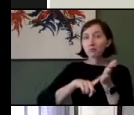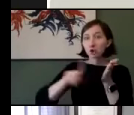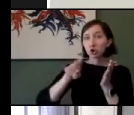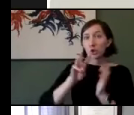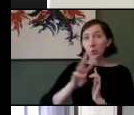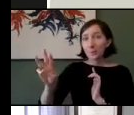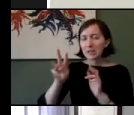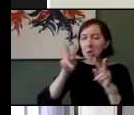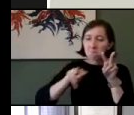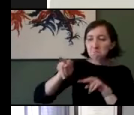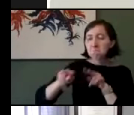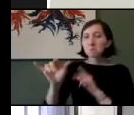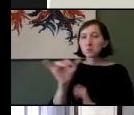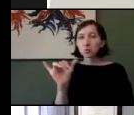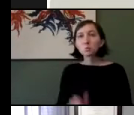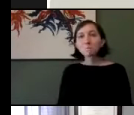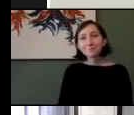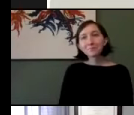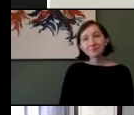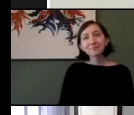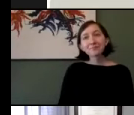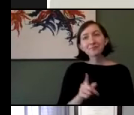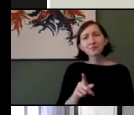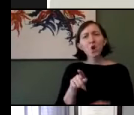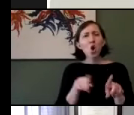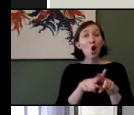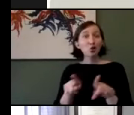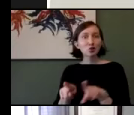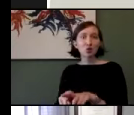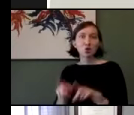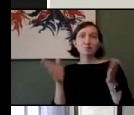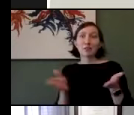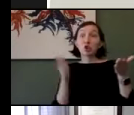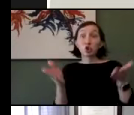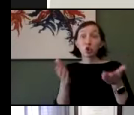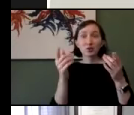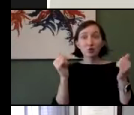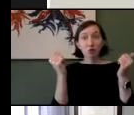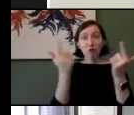Carolyn Philips: We also encourage everybody— there are several questions that folks have had—